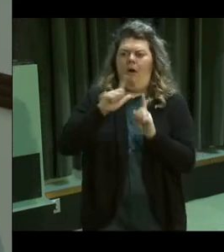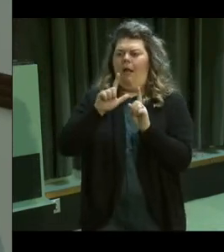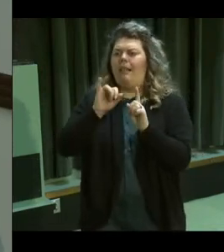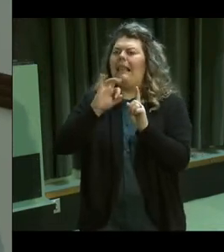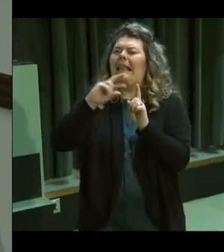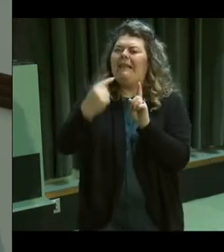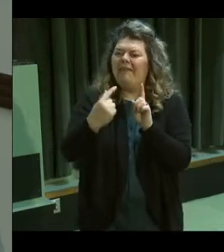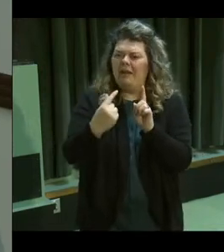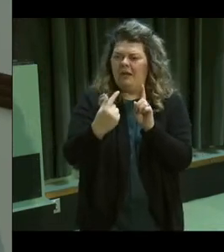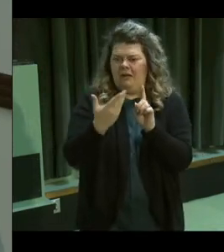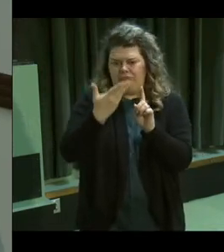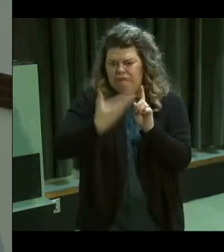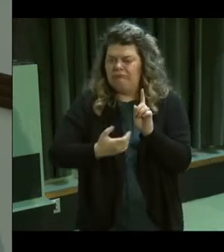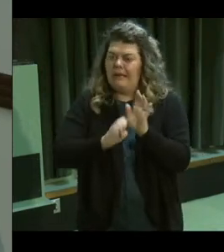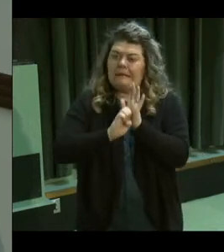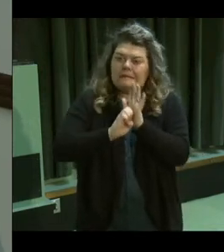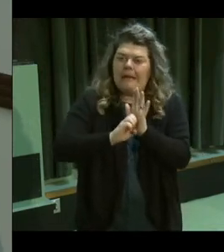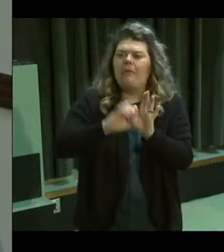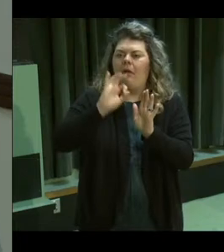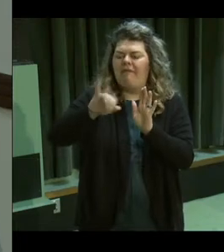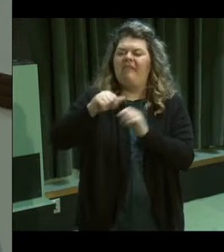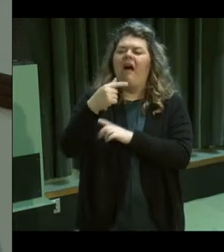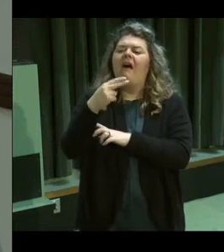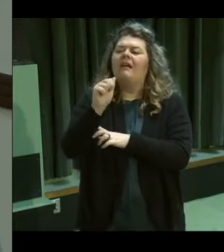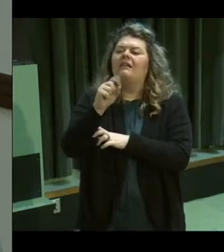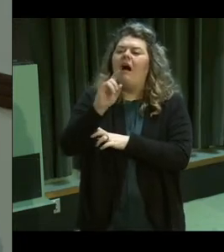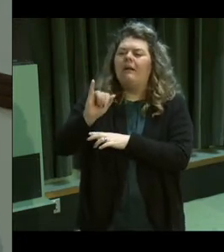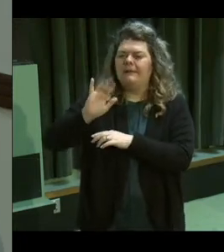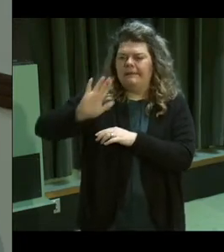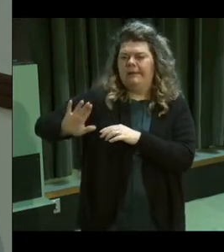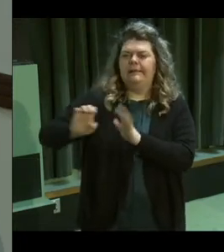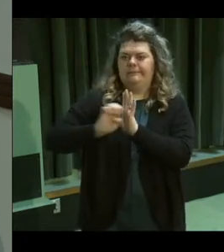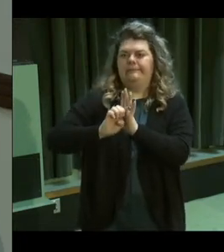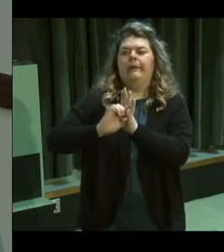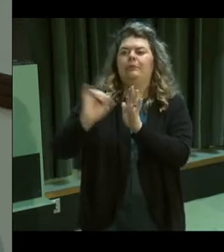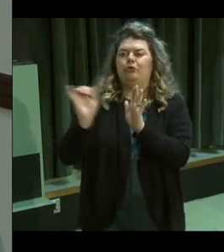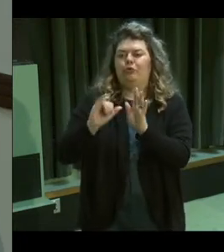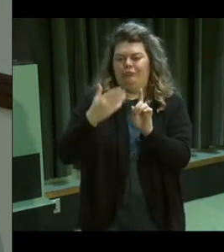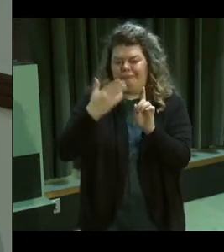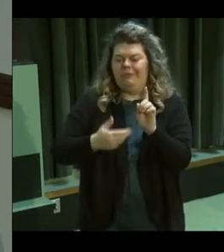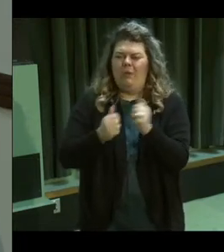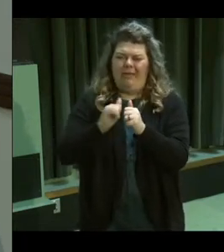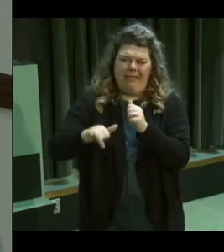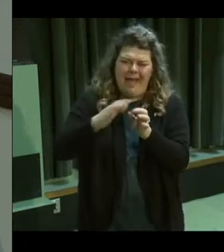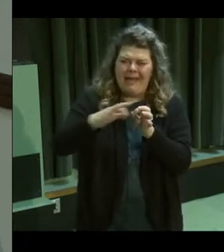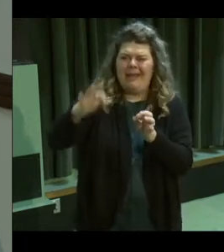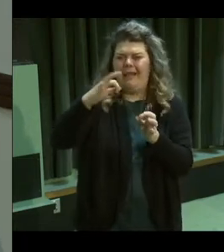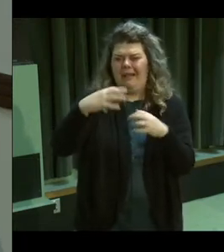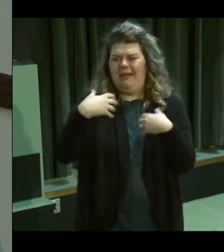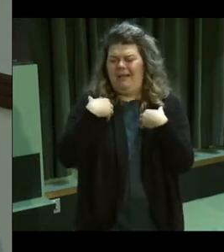great force for social progress